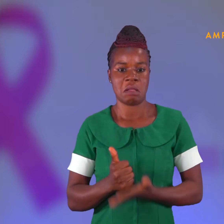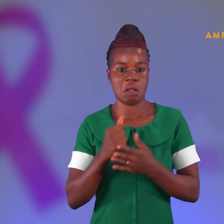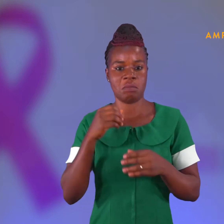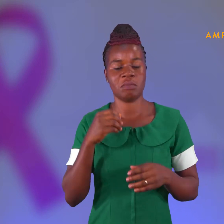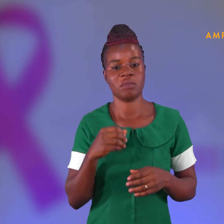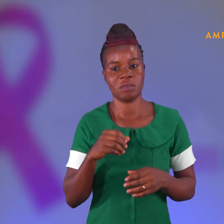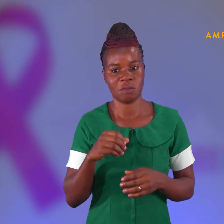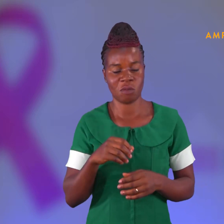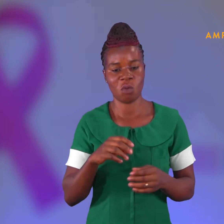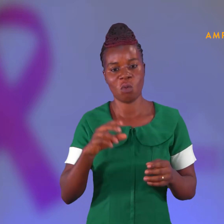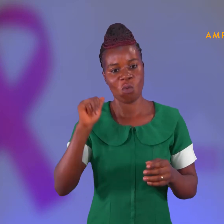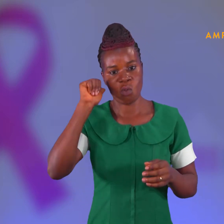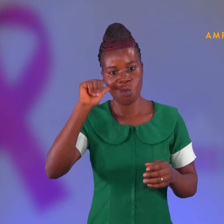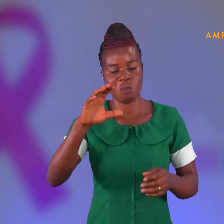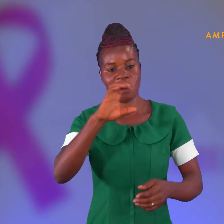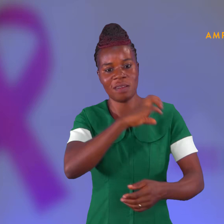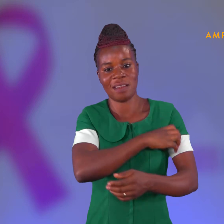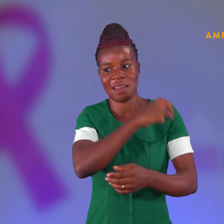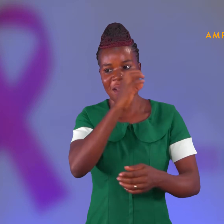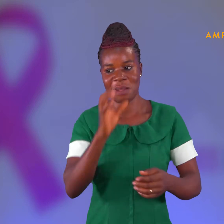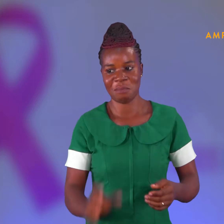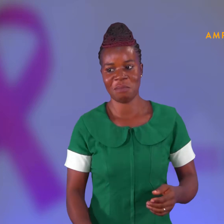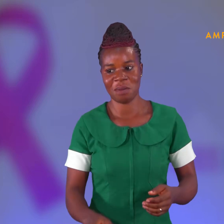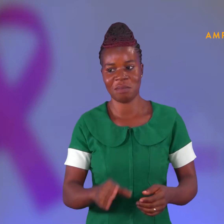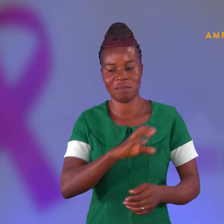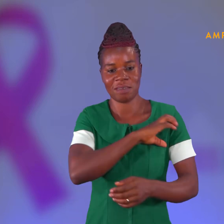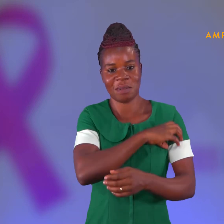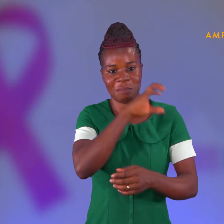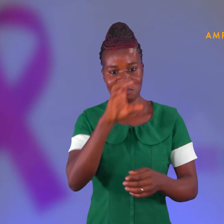It helps woman empowerment.